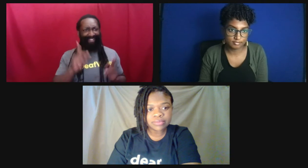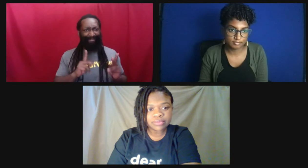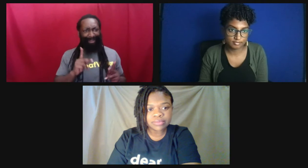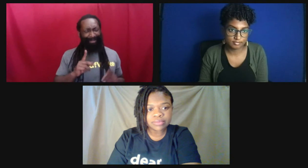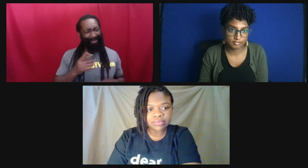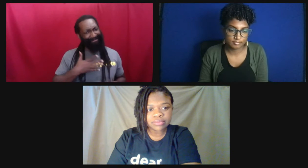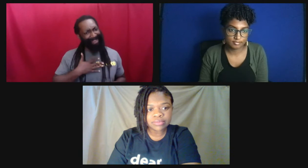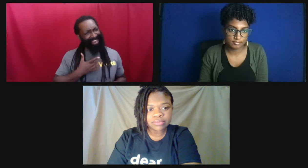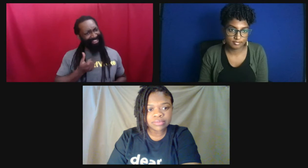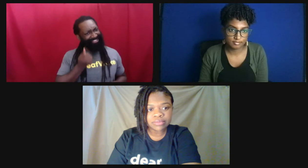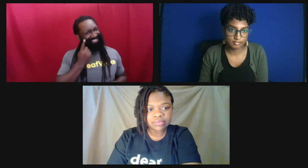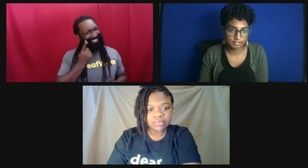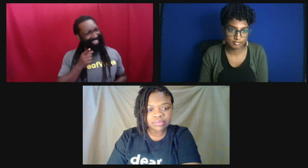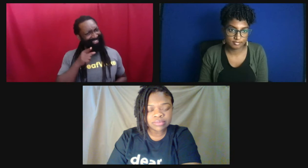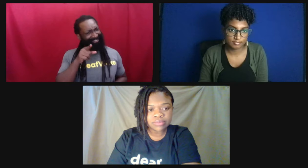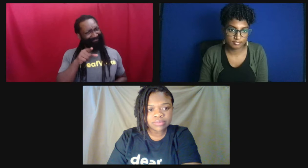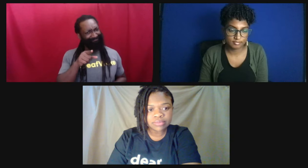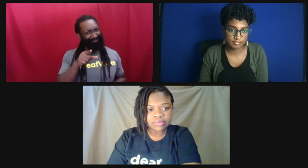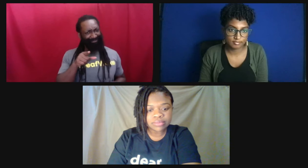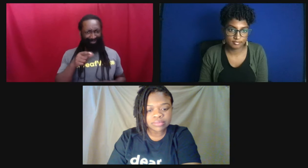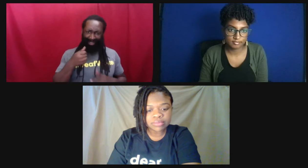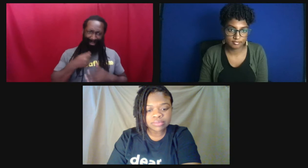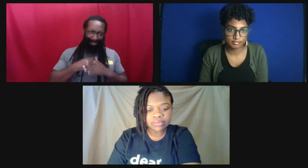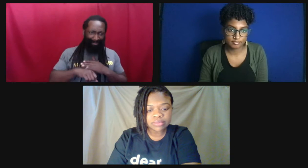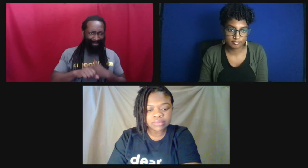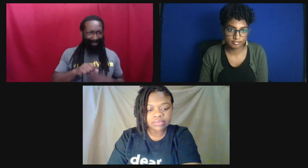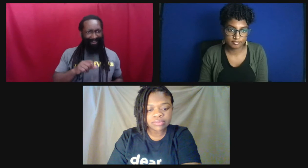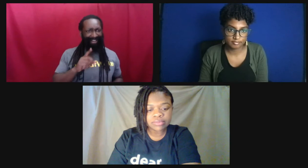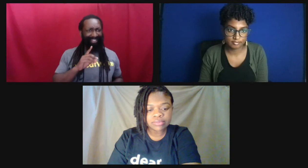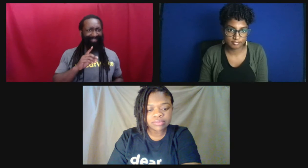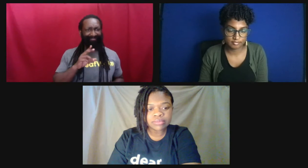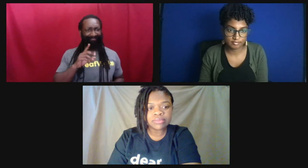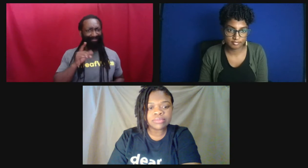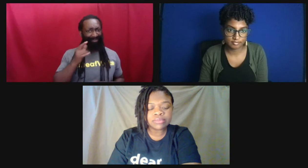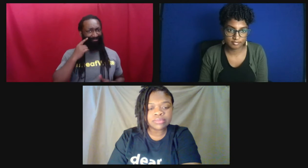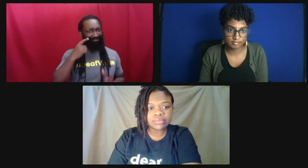You know, speaking of deaf people my understanding is you were,